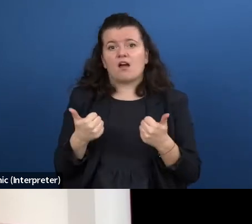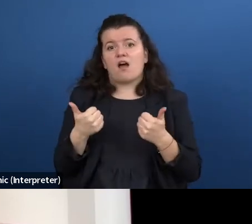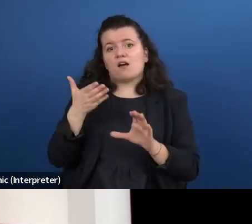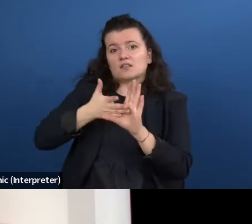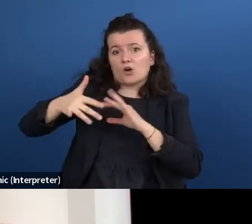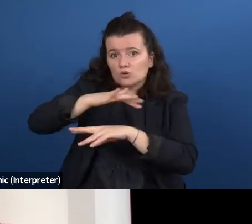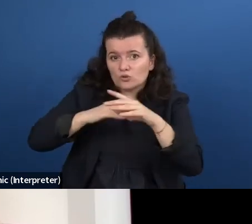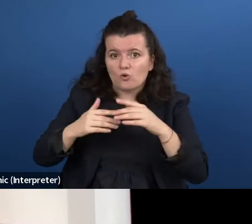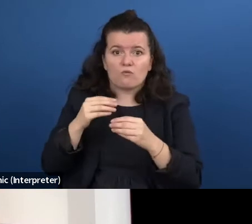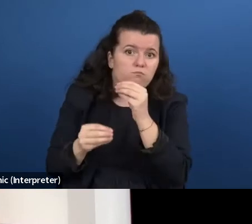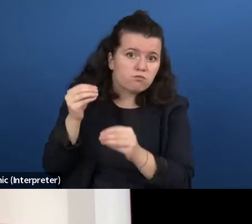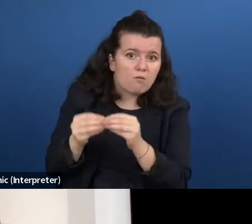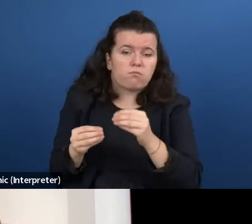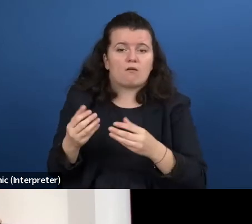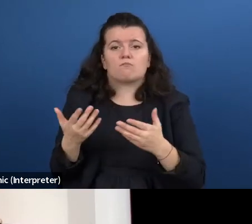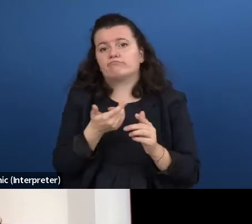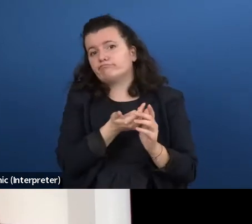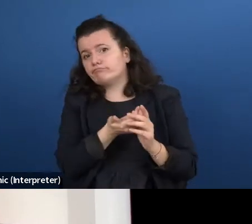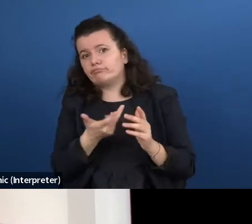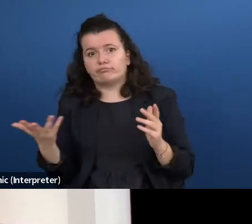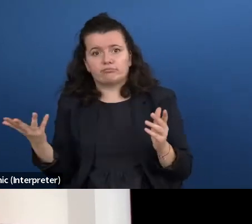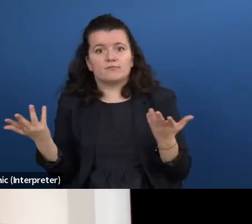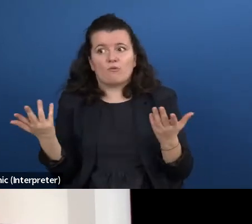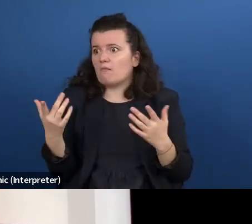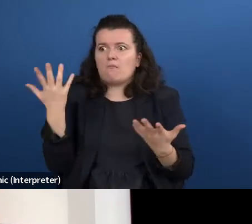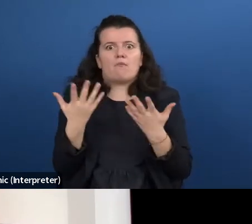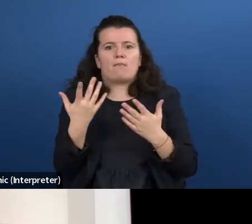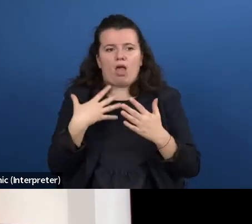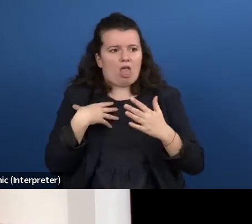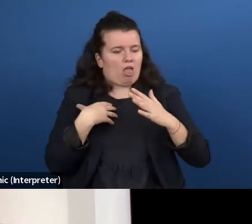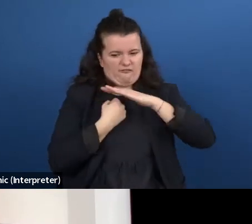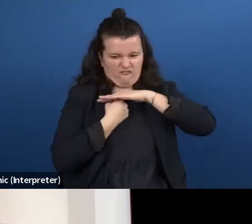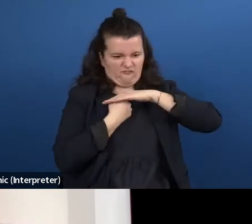or from the trauma and violence these women had suffered.